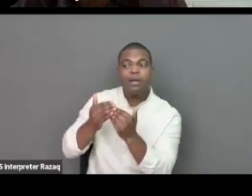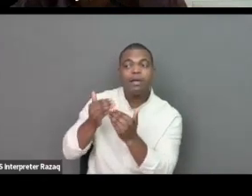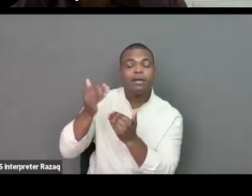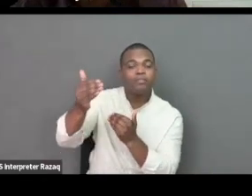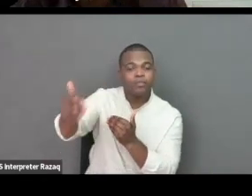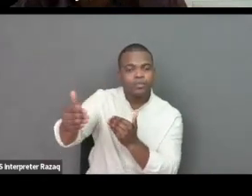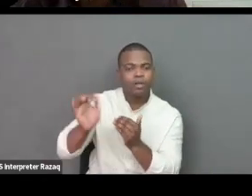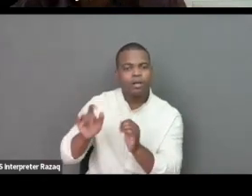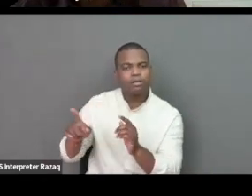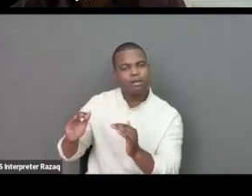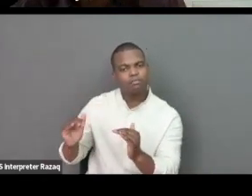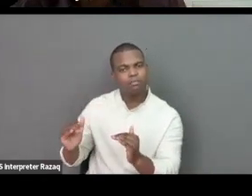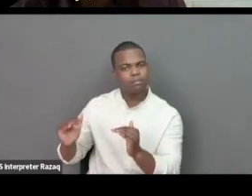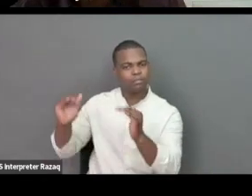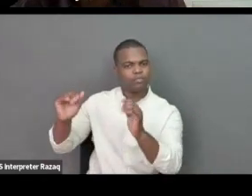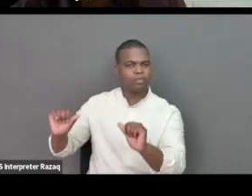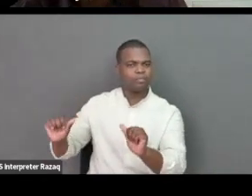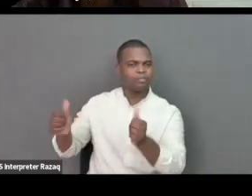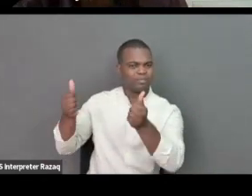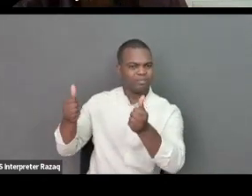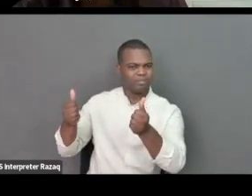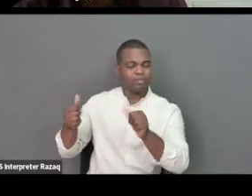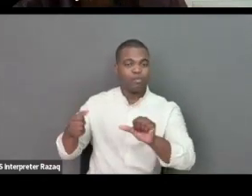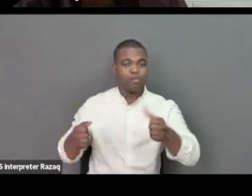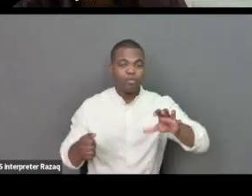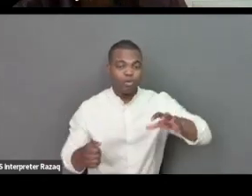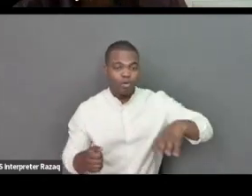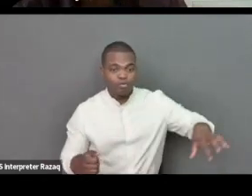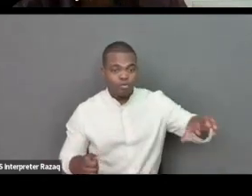while in many countries there is a generator. And in at least one country,